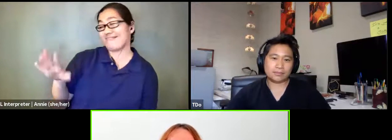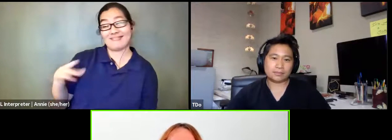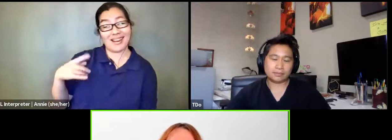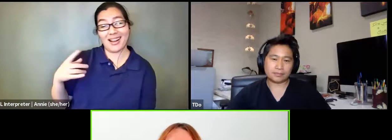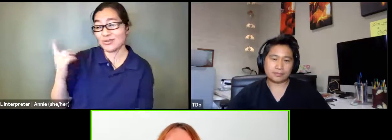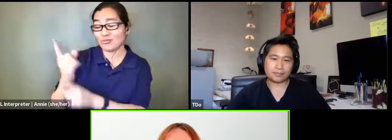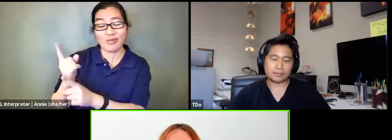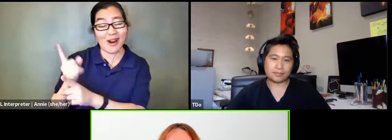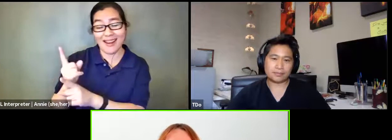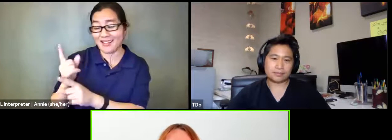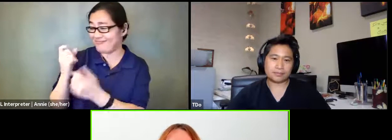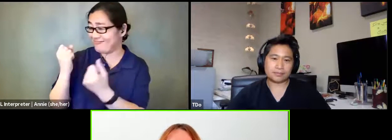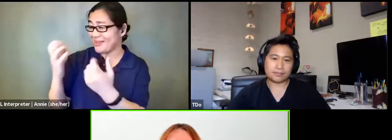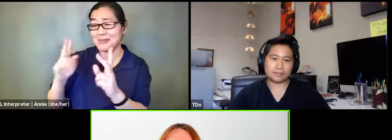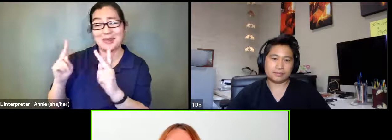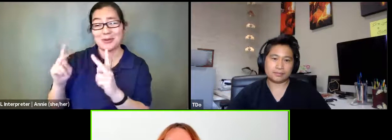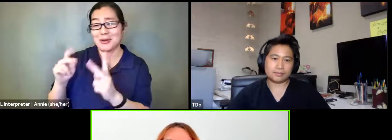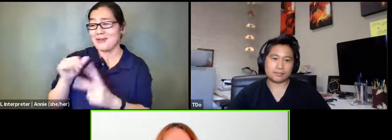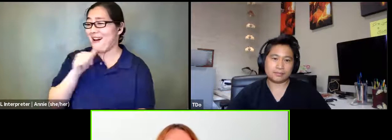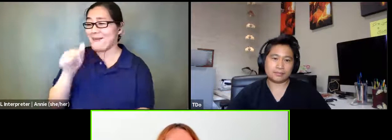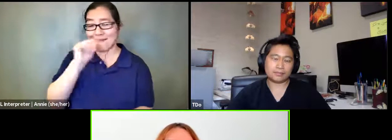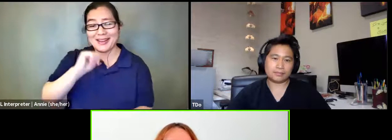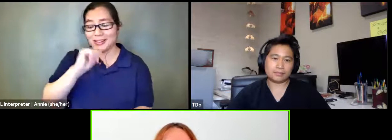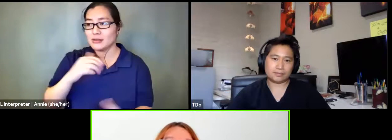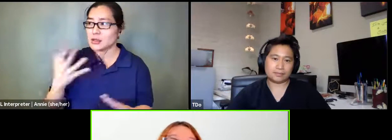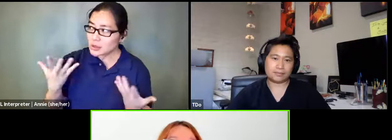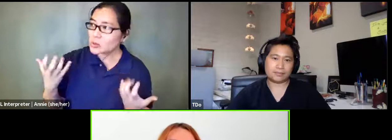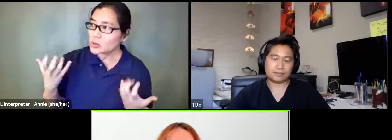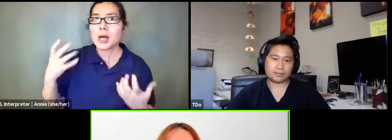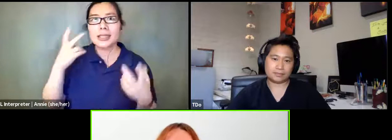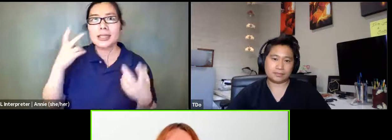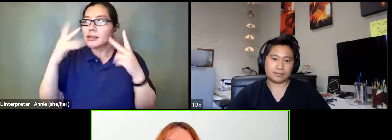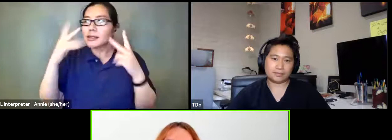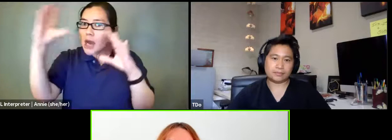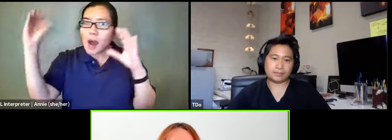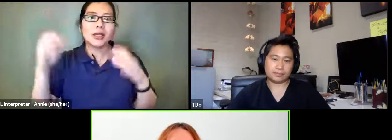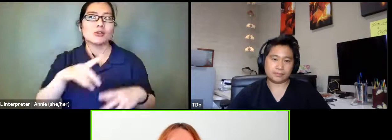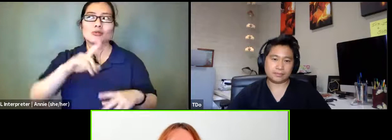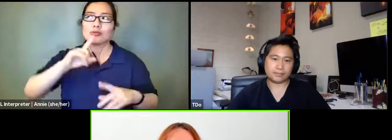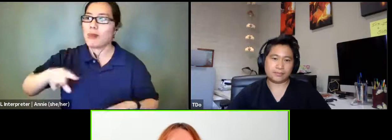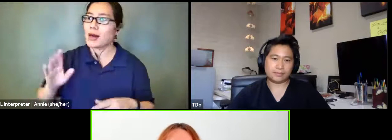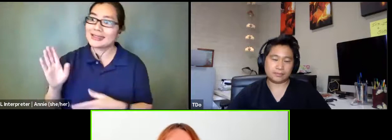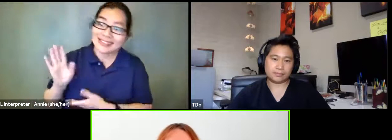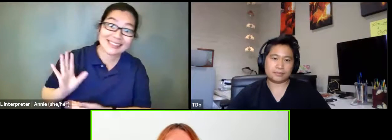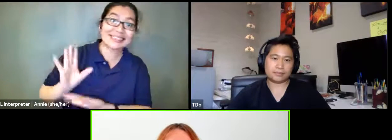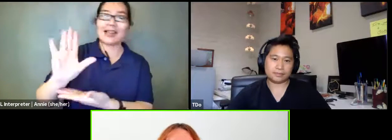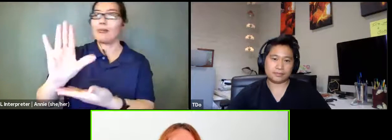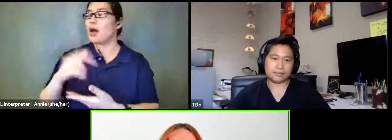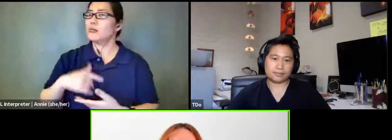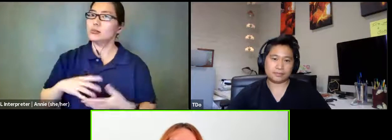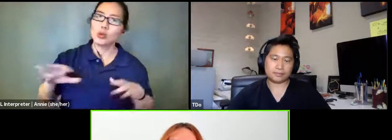people wanting brands, companies, people to step up and do something right away.